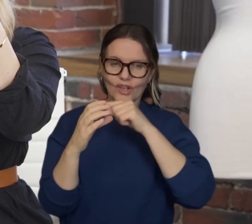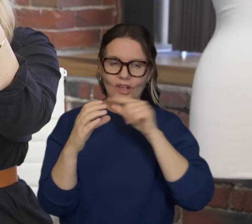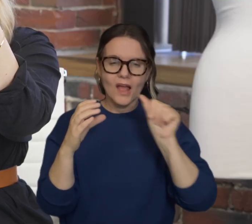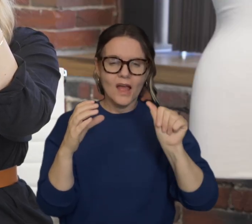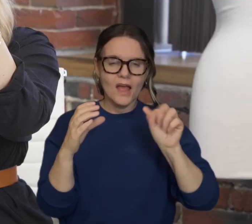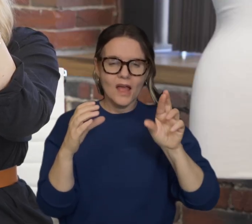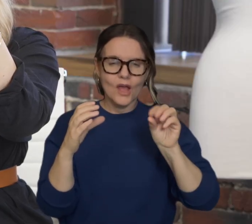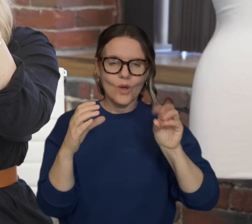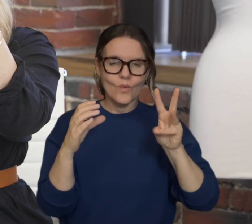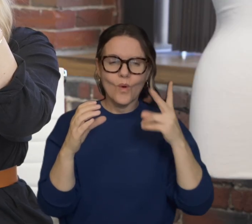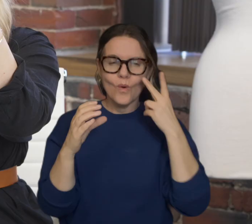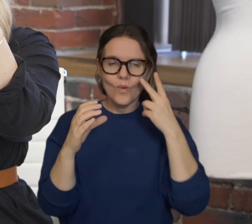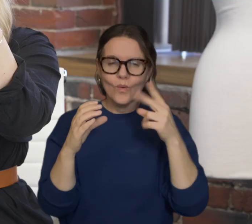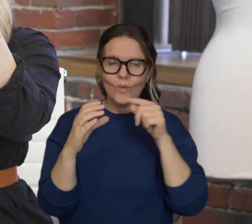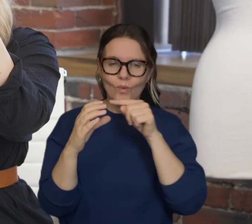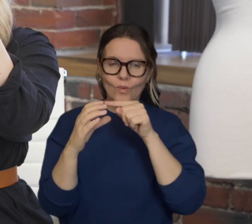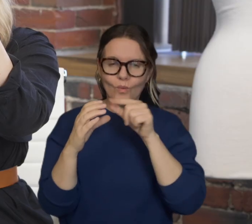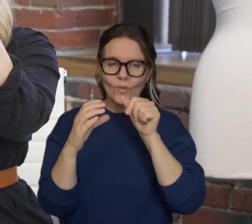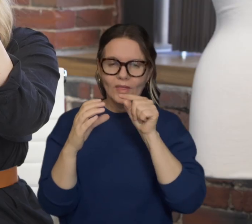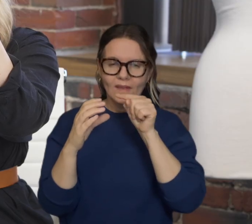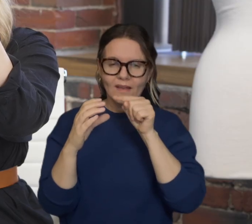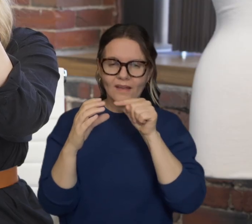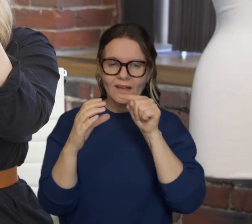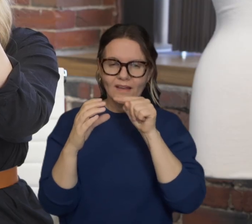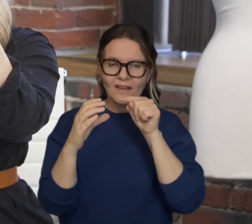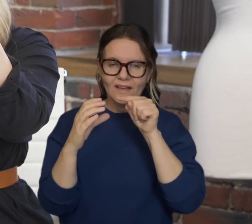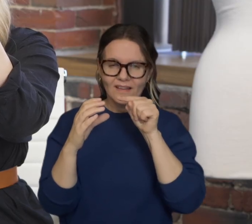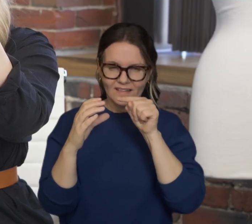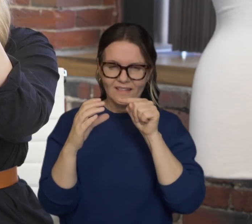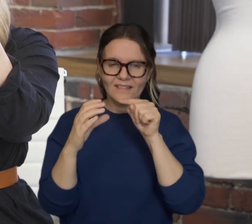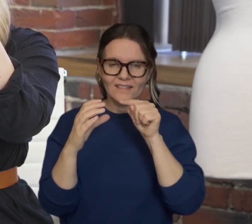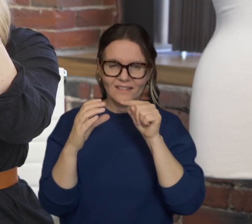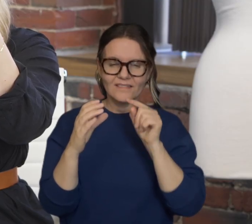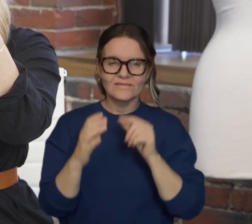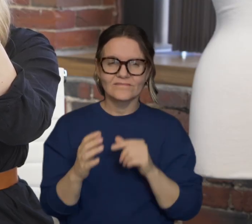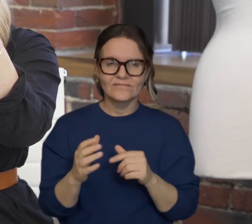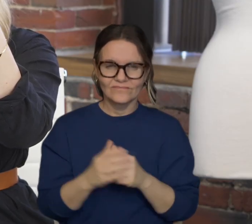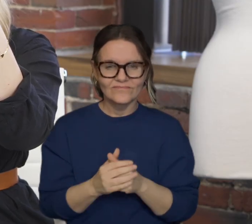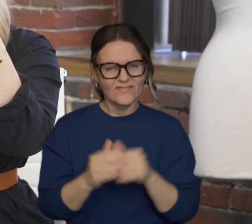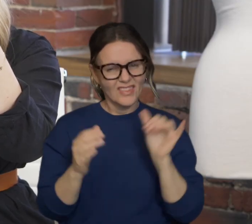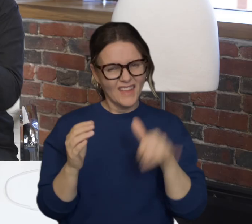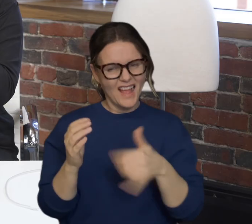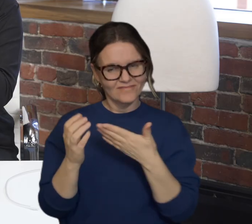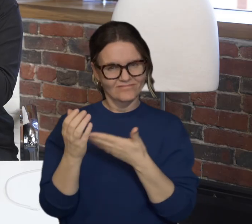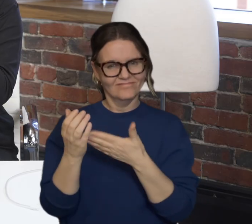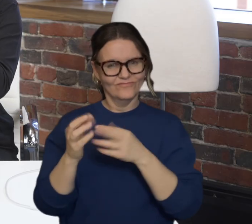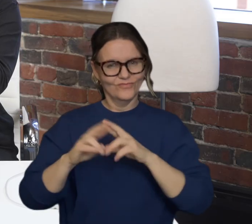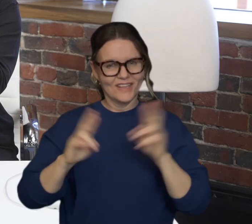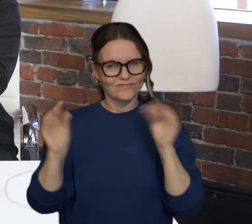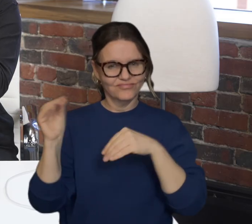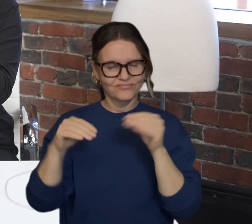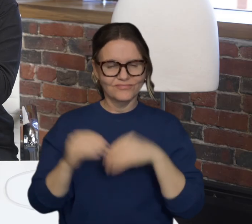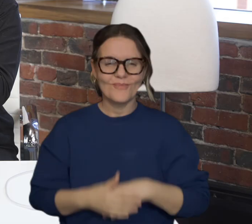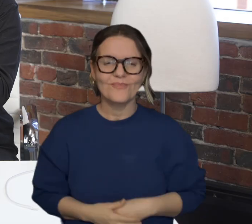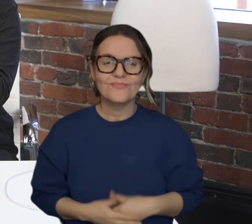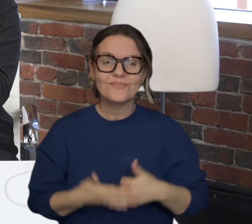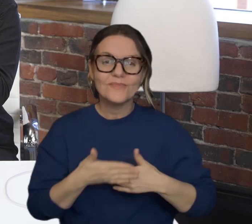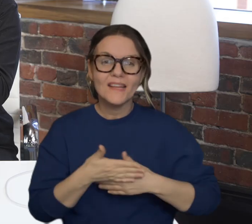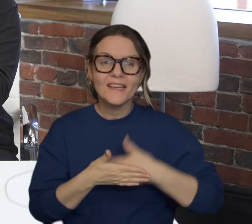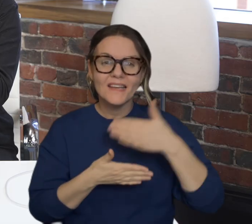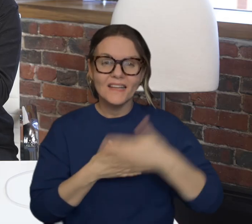there is an arrow and a circular design this is what it looks like fully assembled and next we're